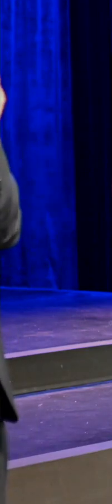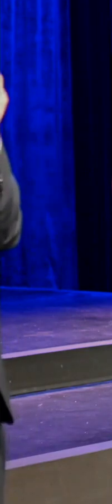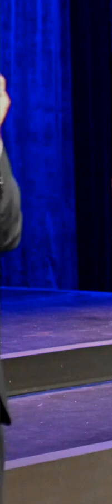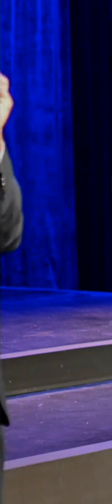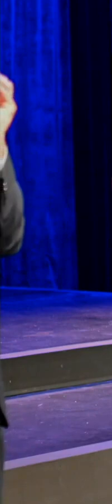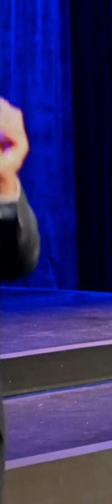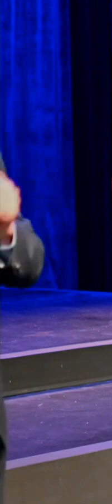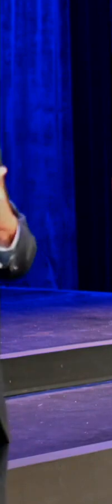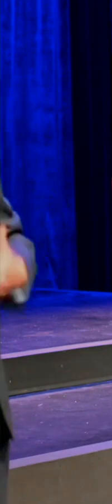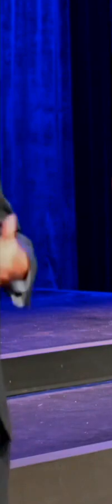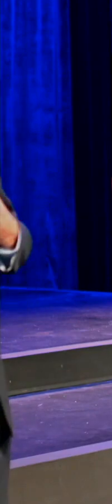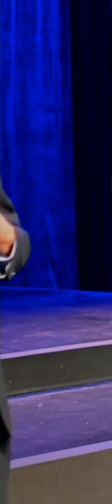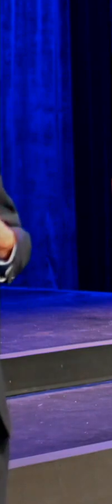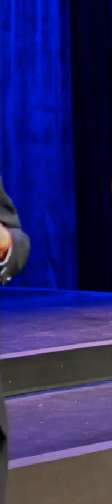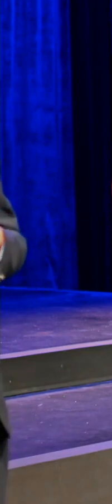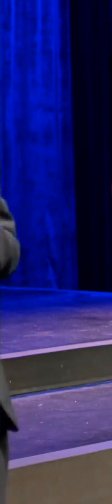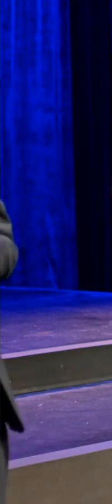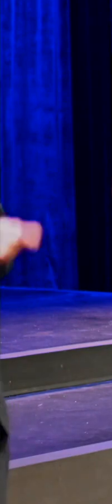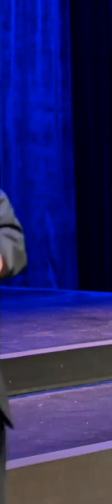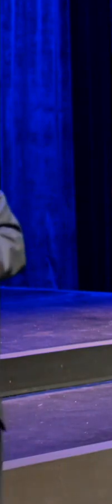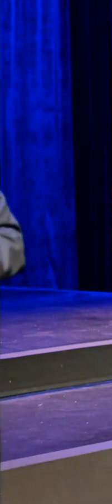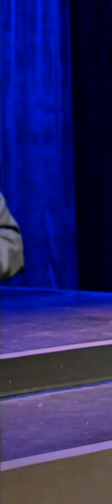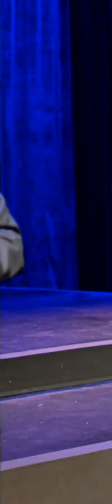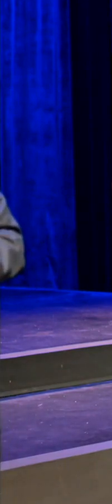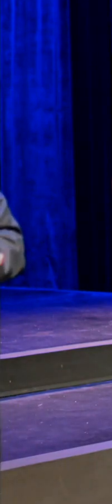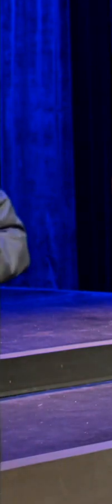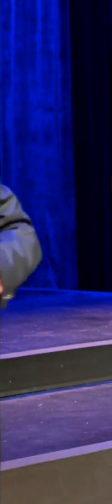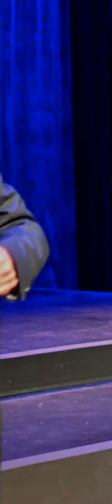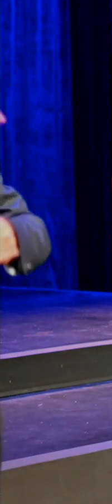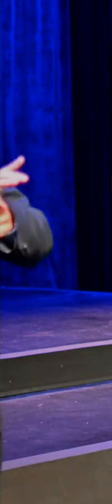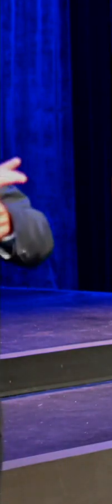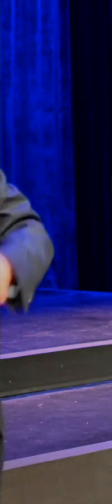person and I would spend my life trying to make the difference in the lives of